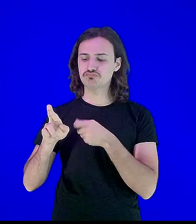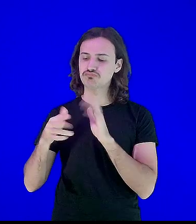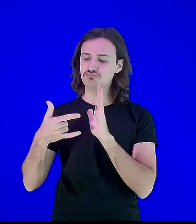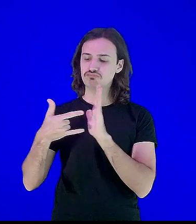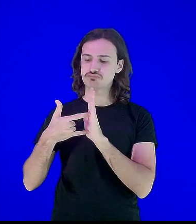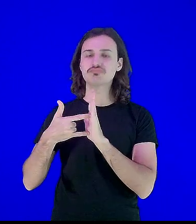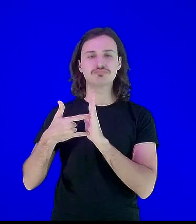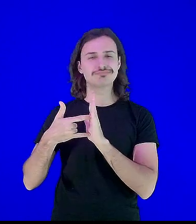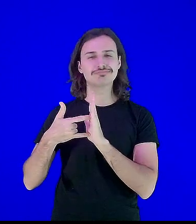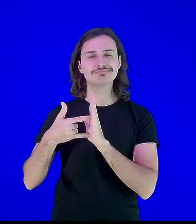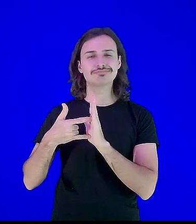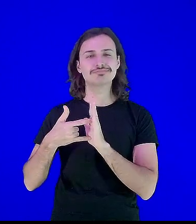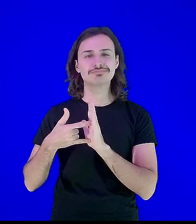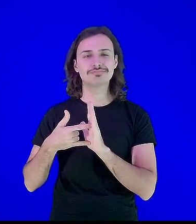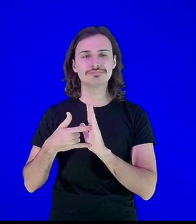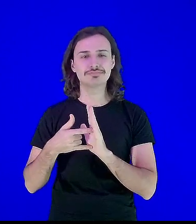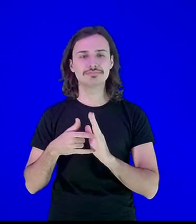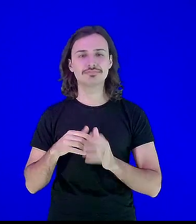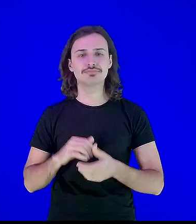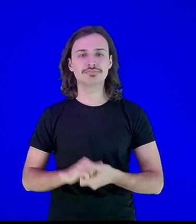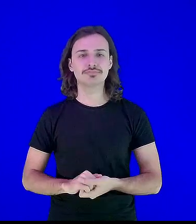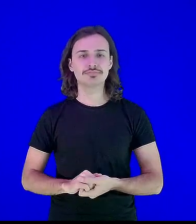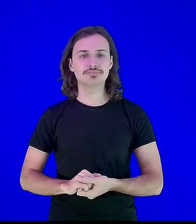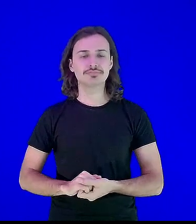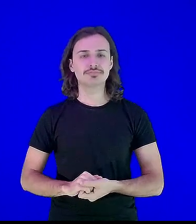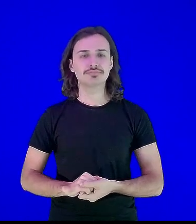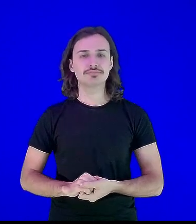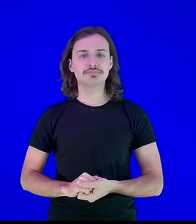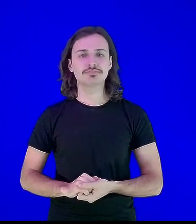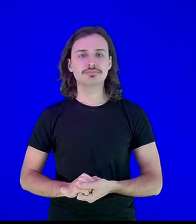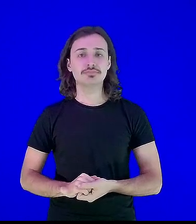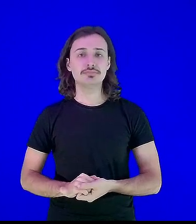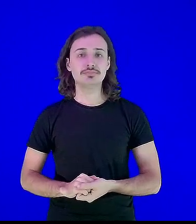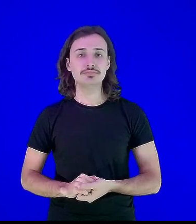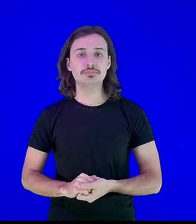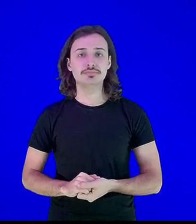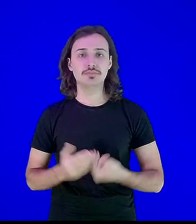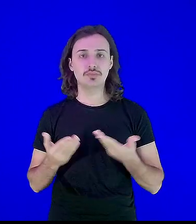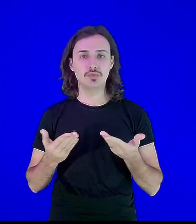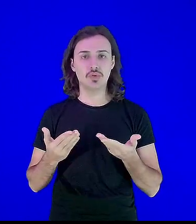right now, "nice"